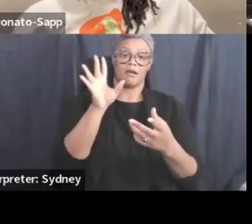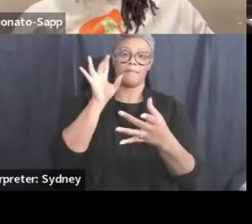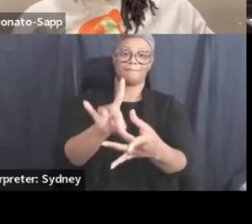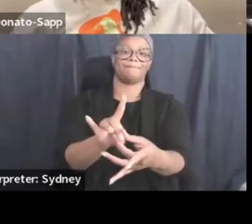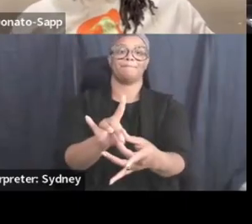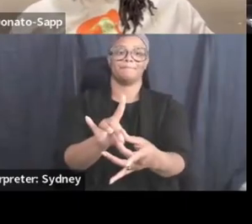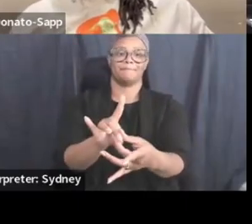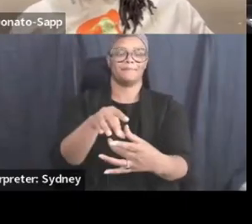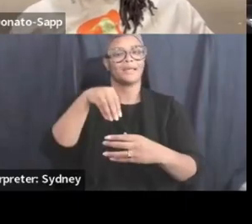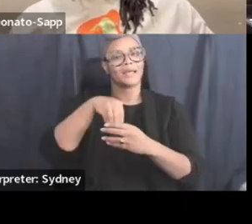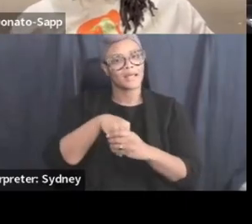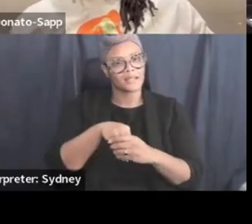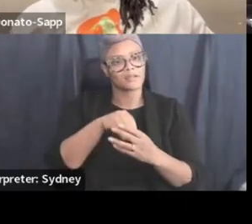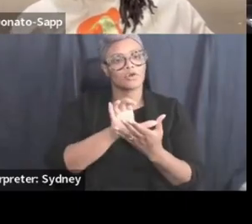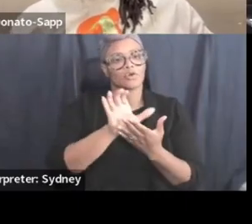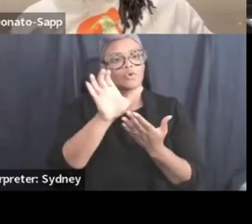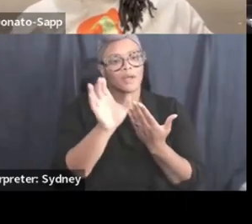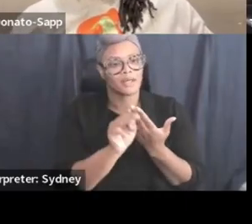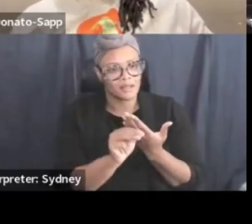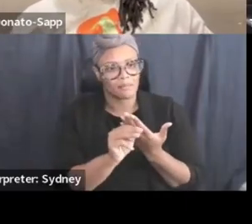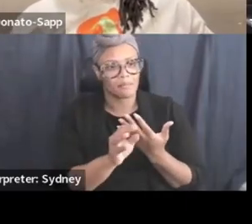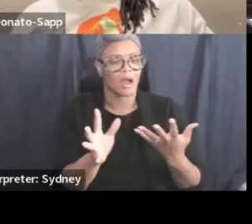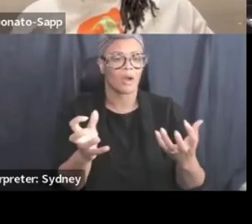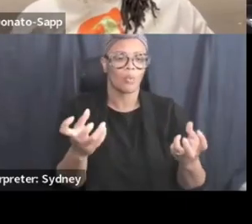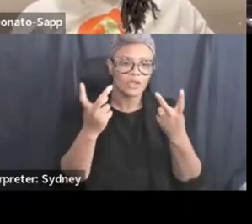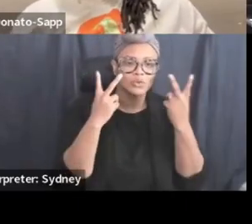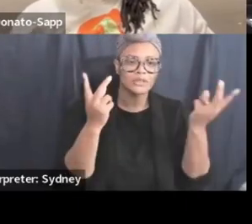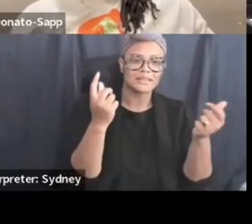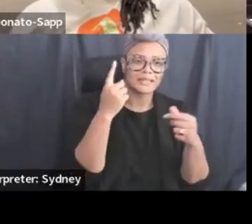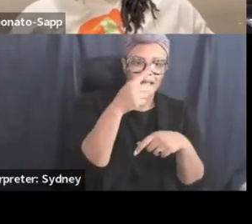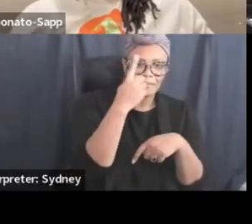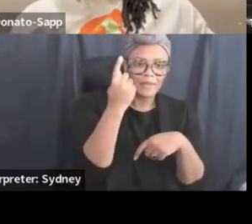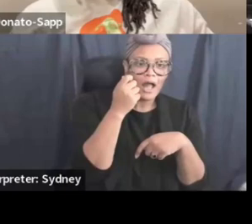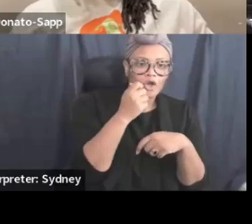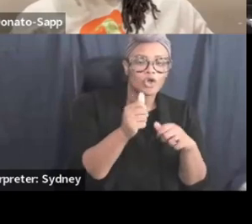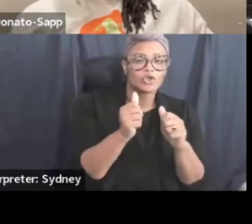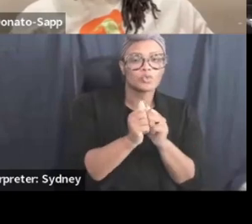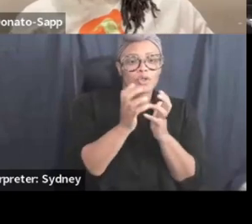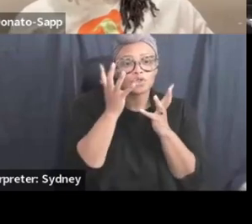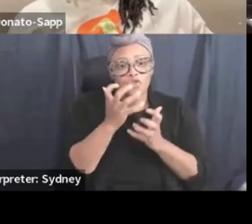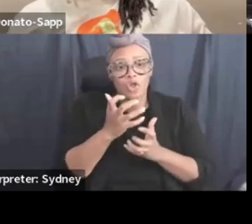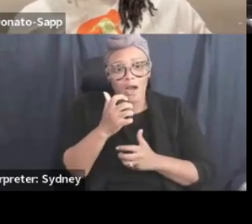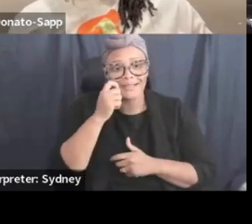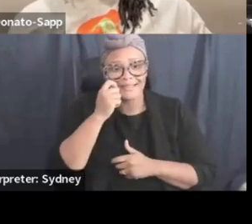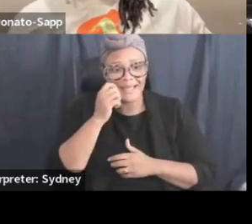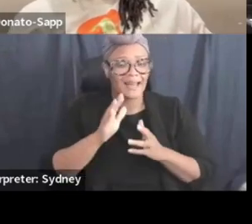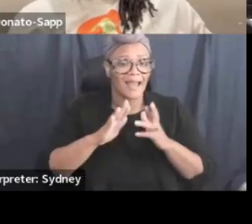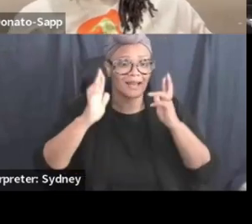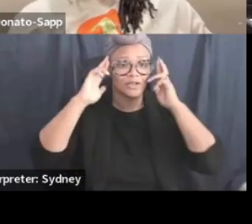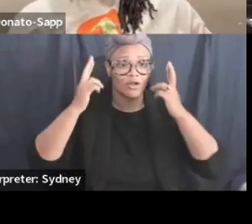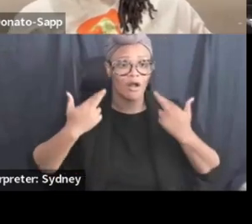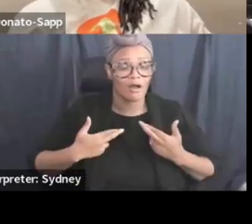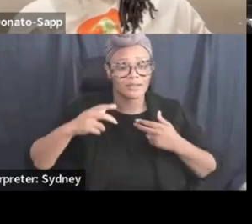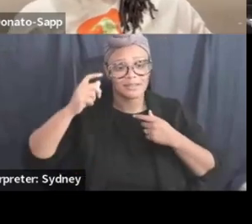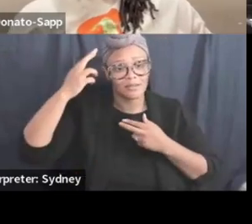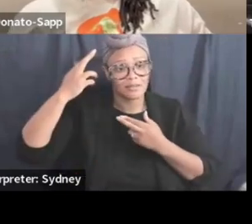dark skin and locks in the literature we read. Let us read black authors and study black greatness.